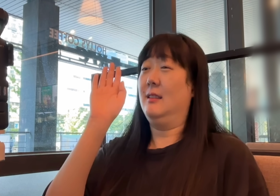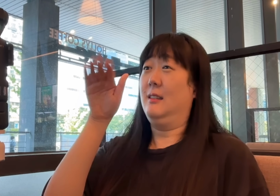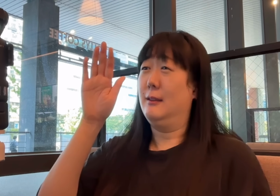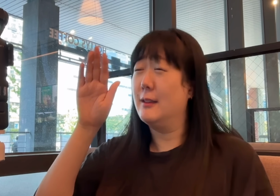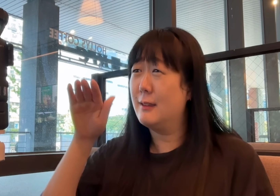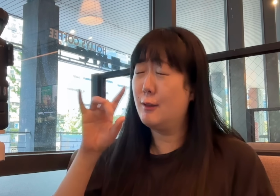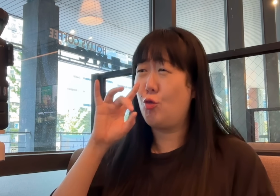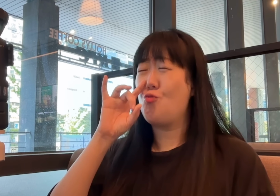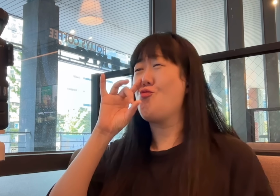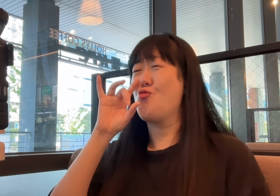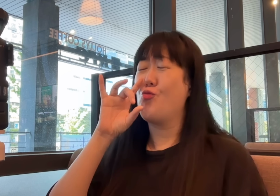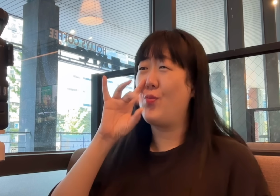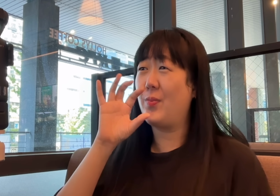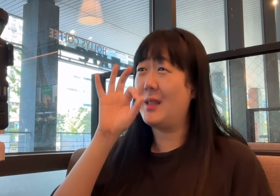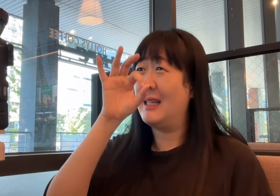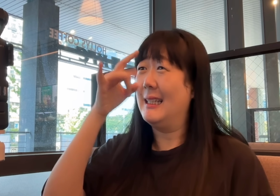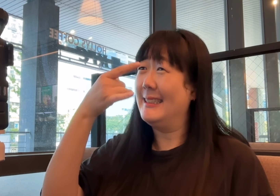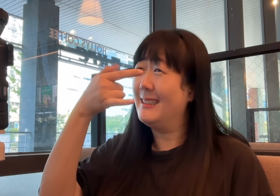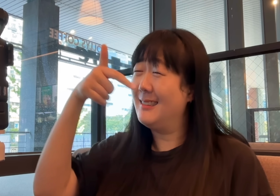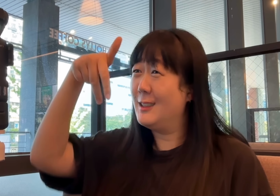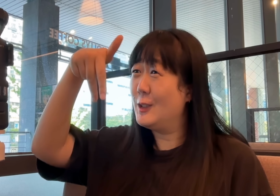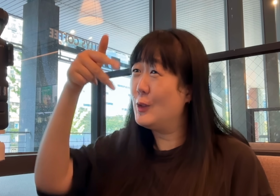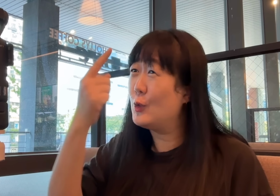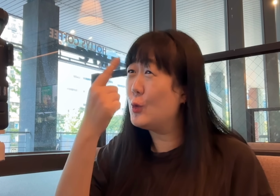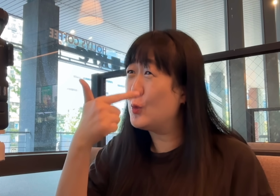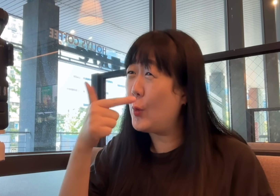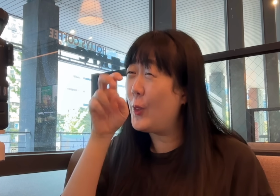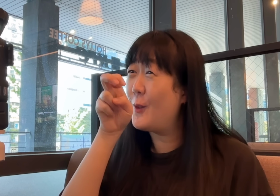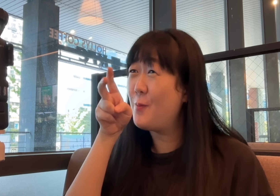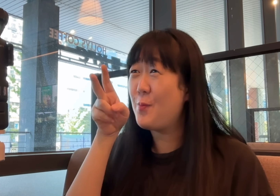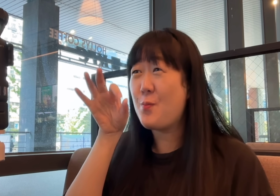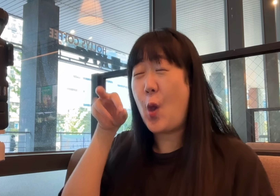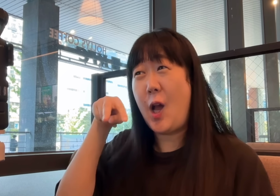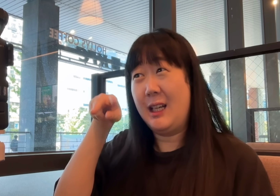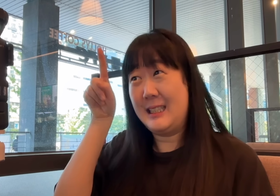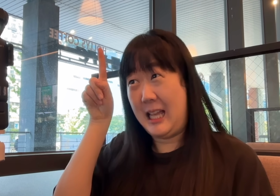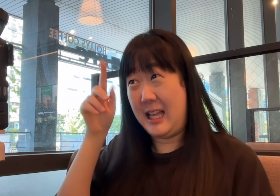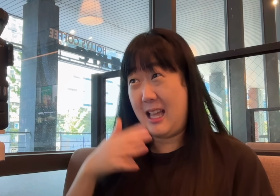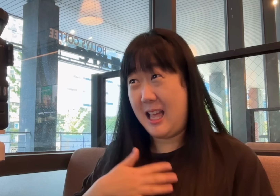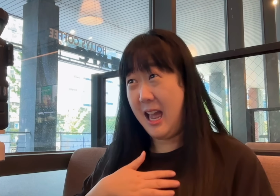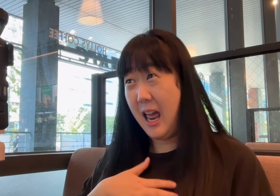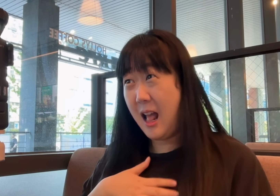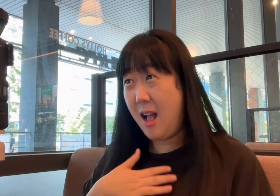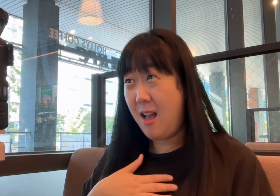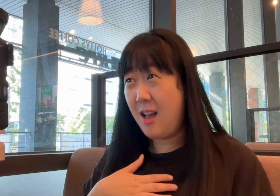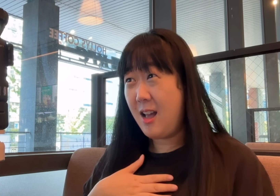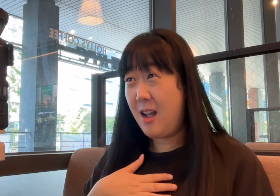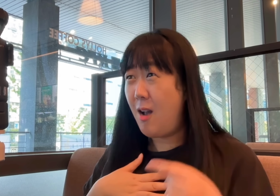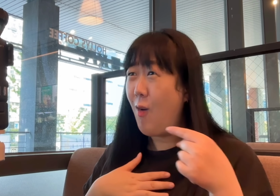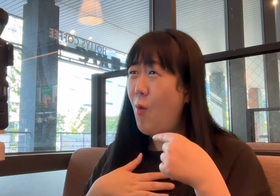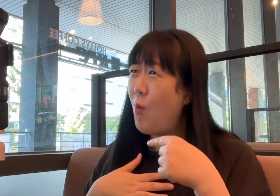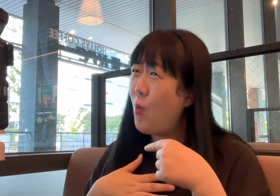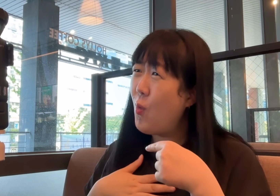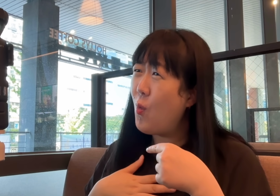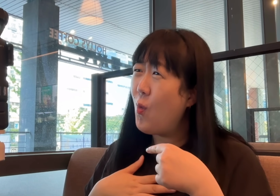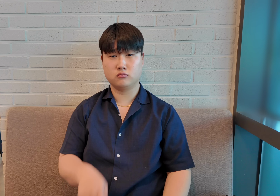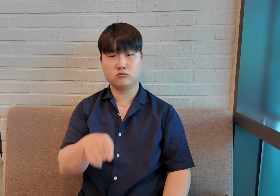I have another question. There's something called a dependent noun, right?